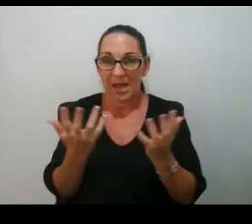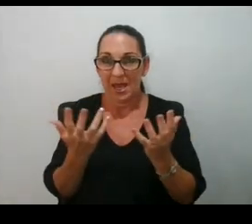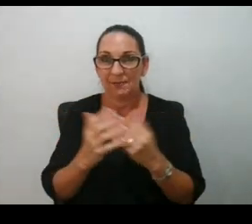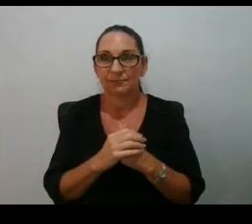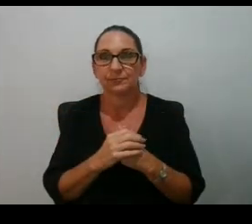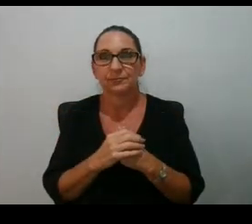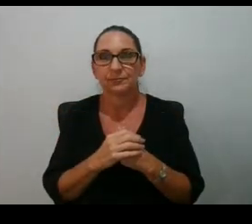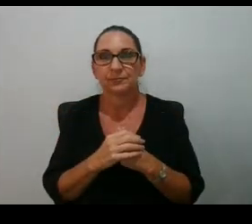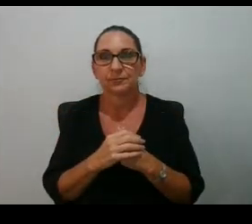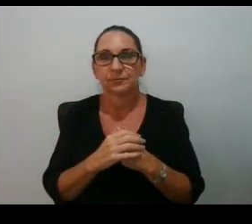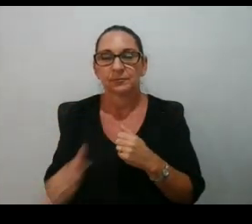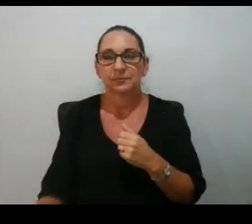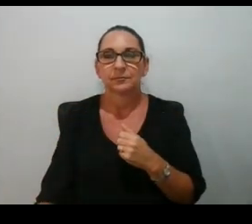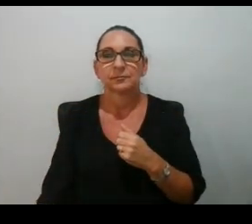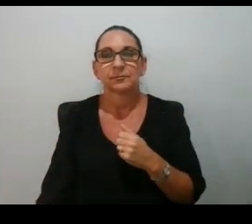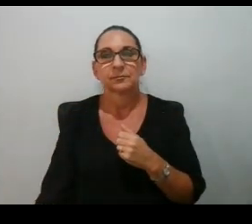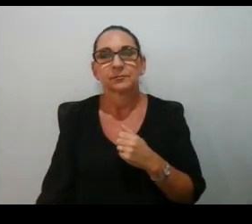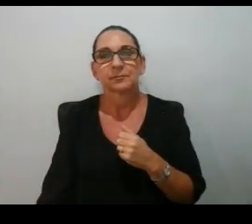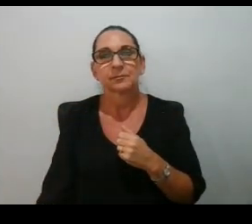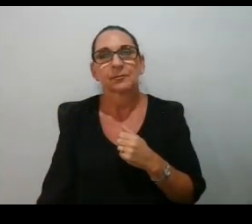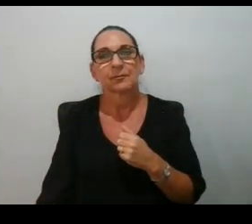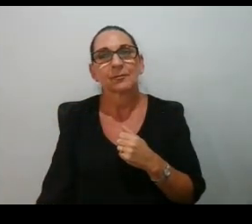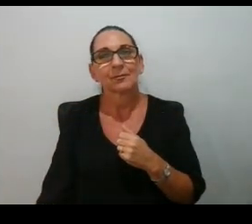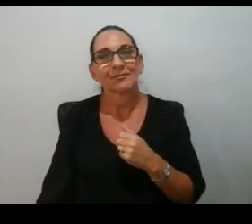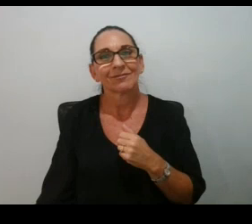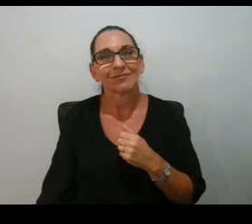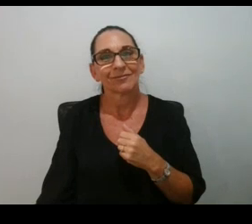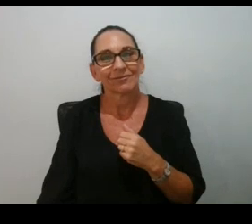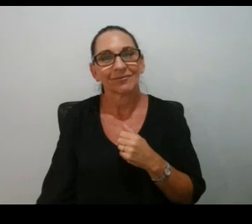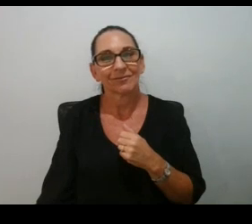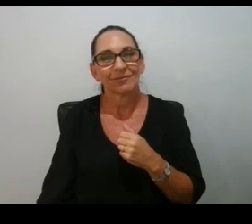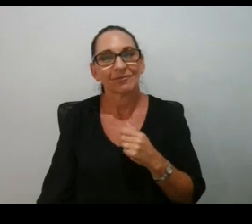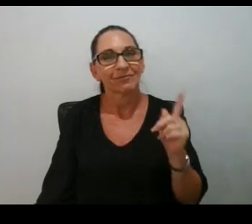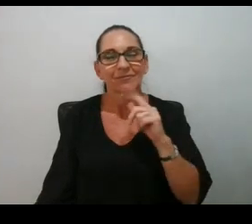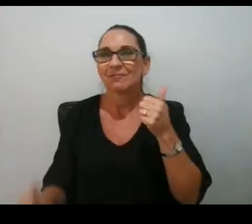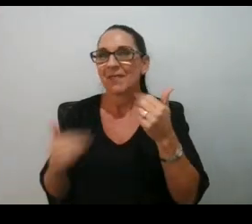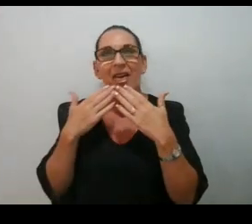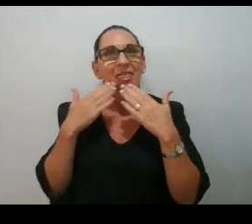it's it's great for us to know where everyone's coming to from today yeah so the first question